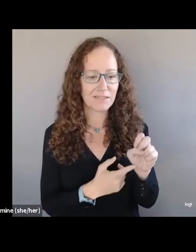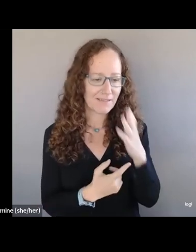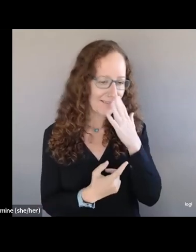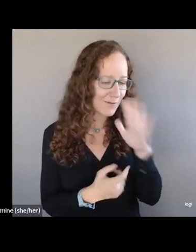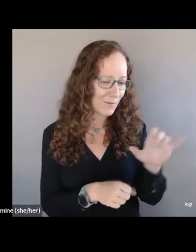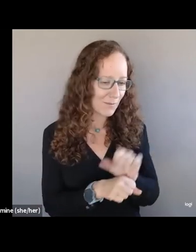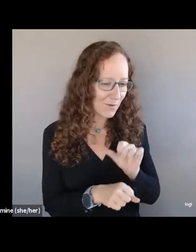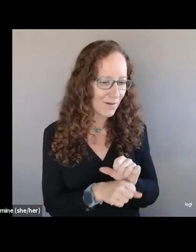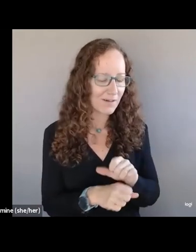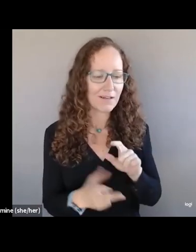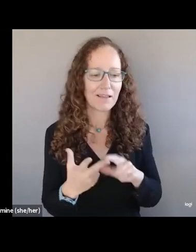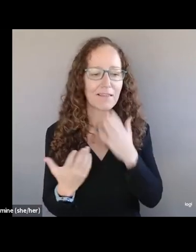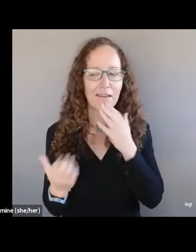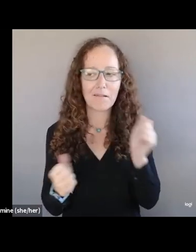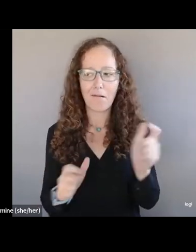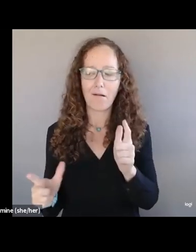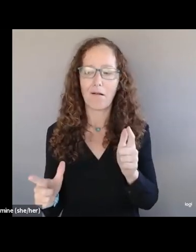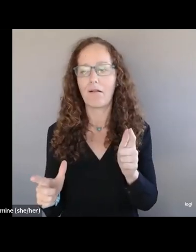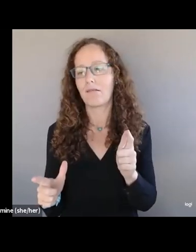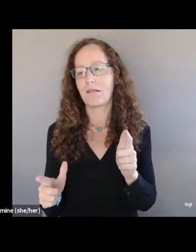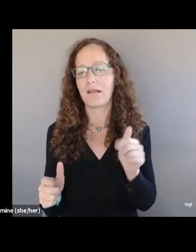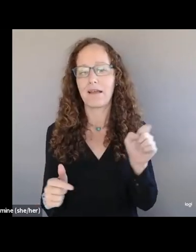thank all of our ASL translators, I'd like to read